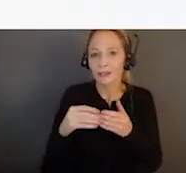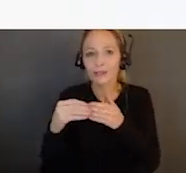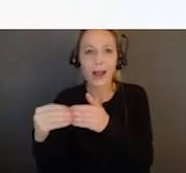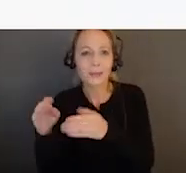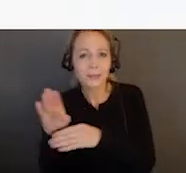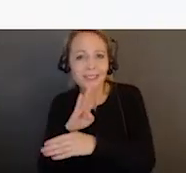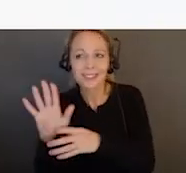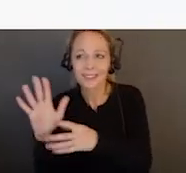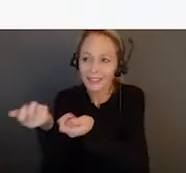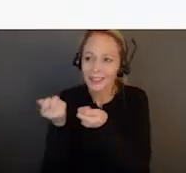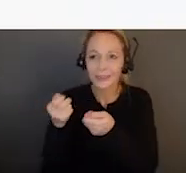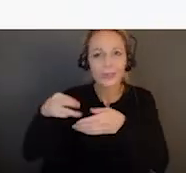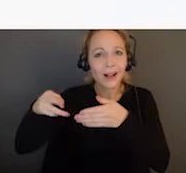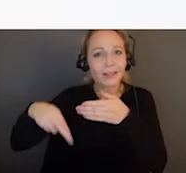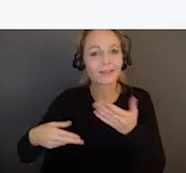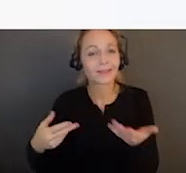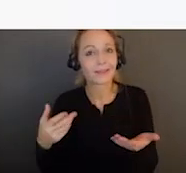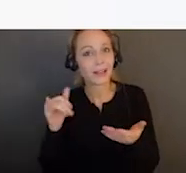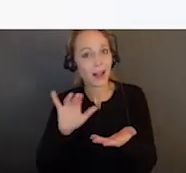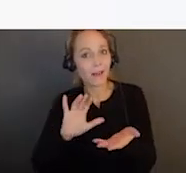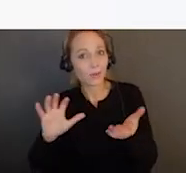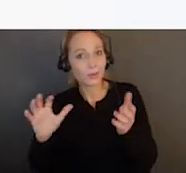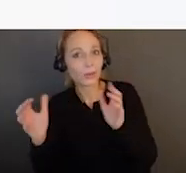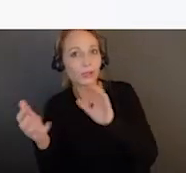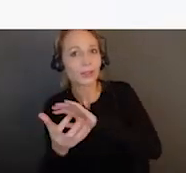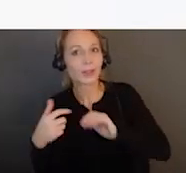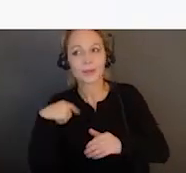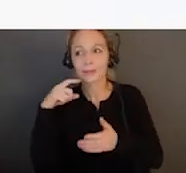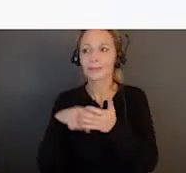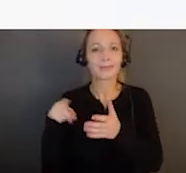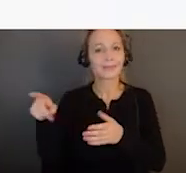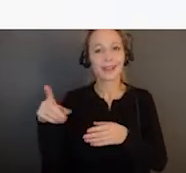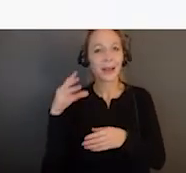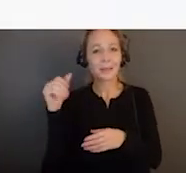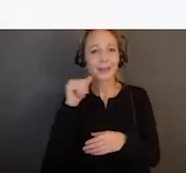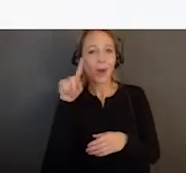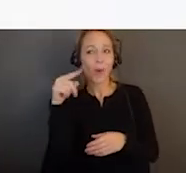WITH THIS EVOLUTION, WE'VE LEARNED THAT COMPANIES AREN'T JUST LOOKING FOR BROCHURE WEBSITES.